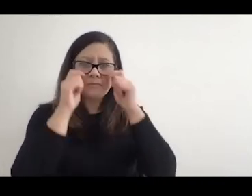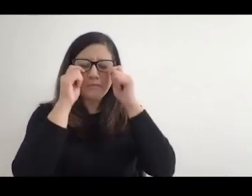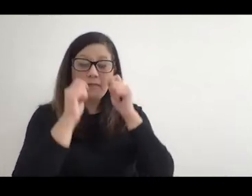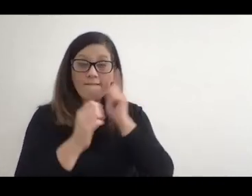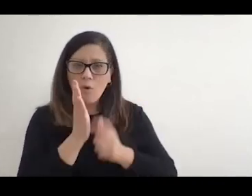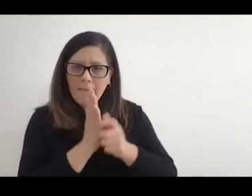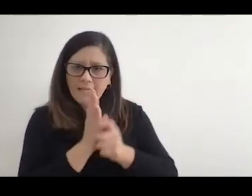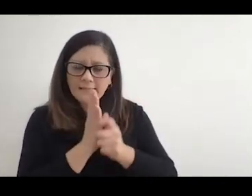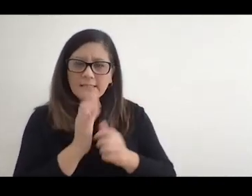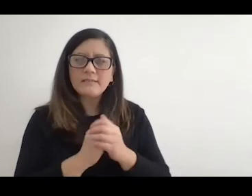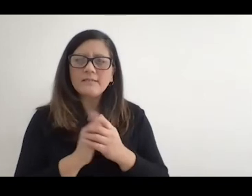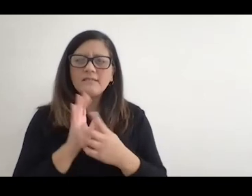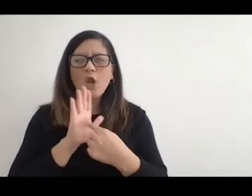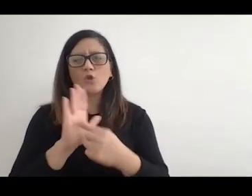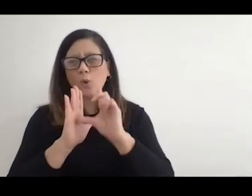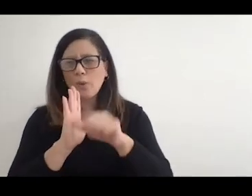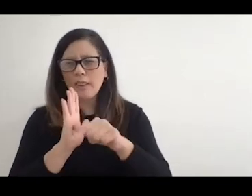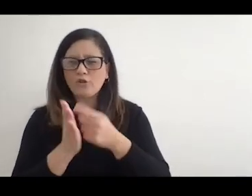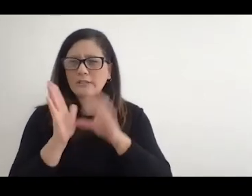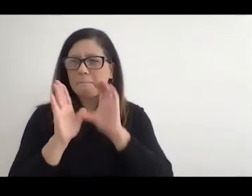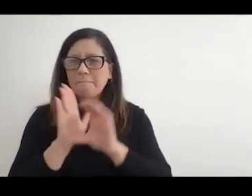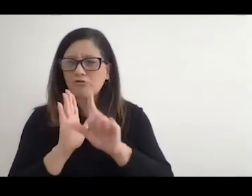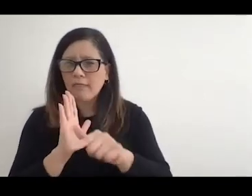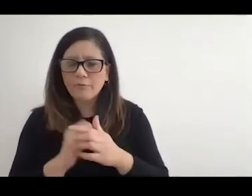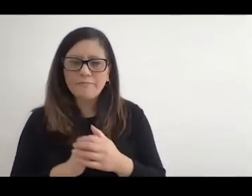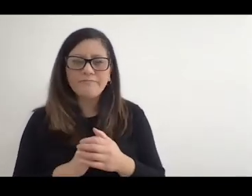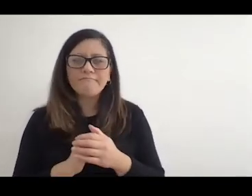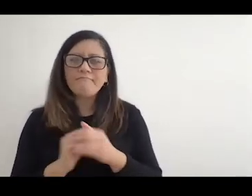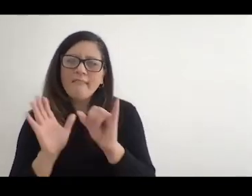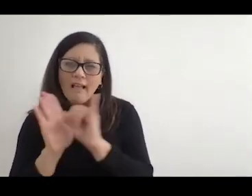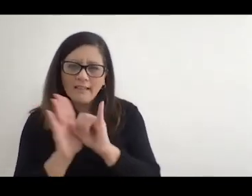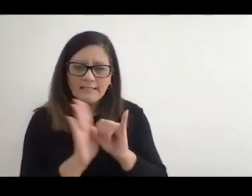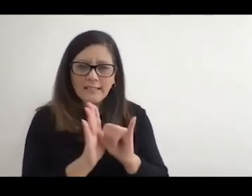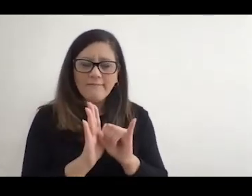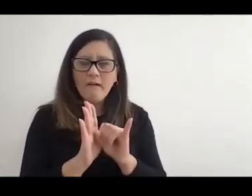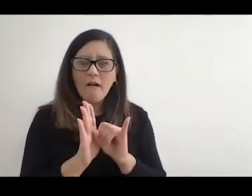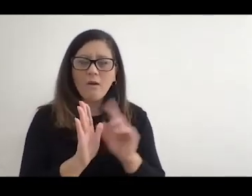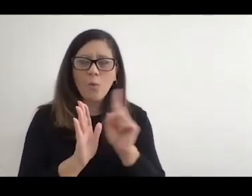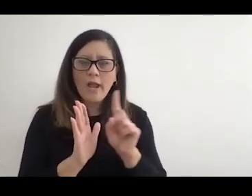our images that I've styled. For the most part, I'll identify the ones that I haven't but.